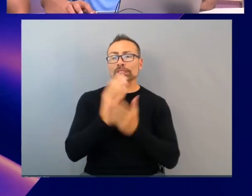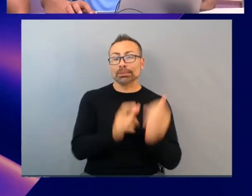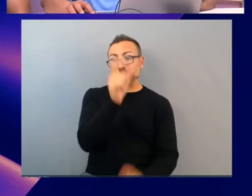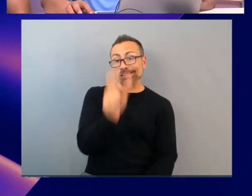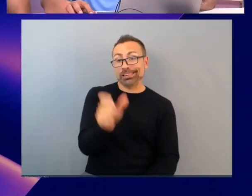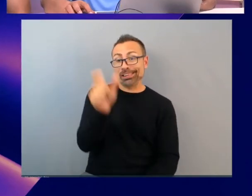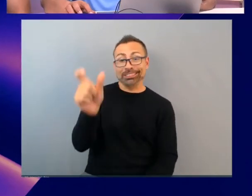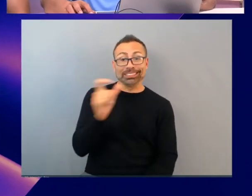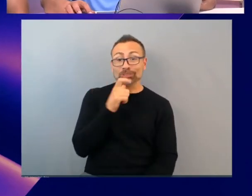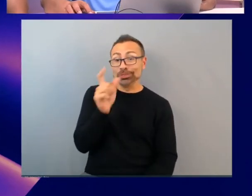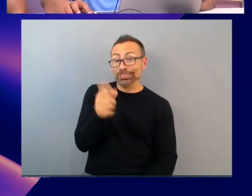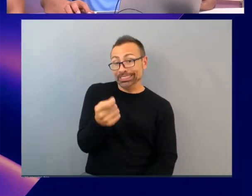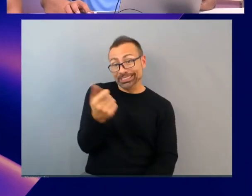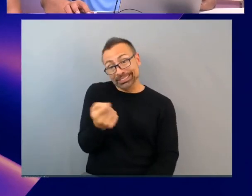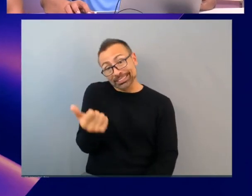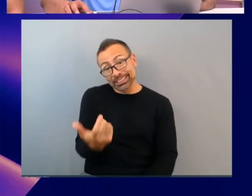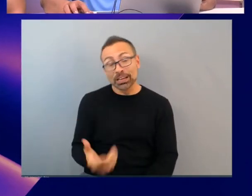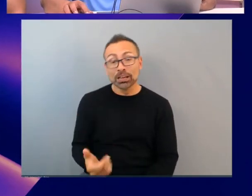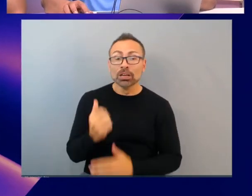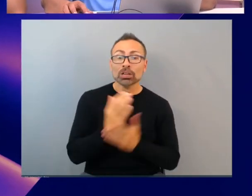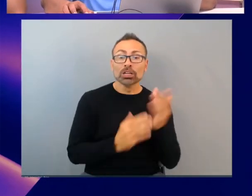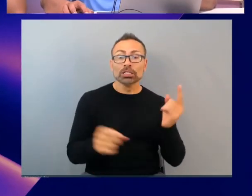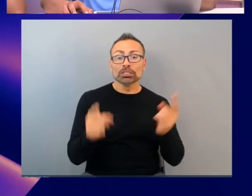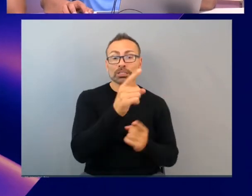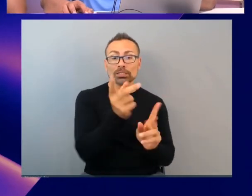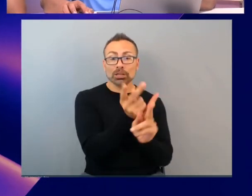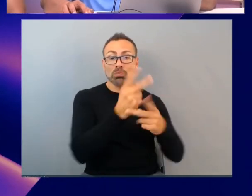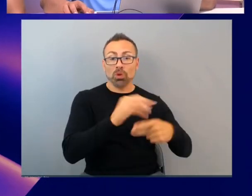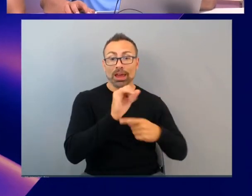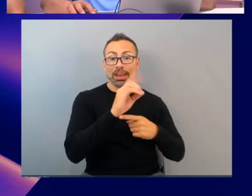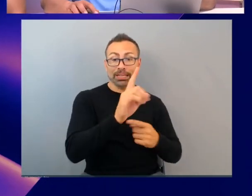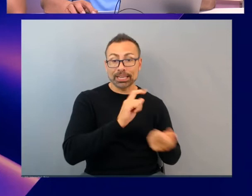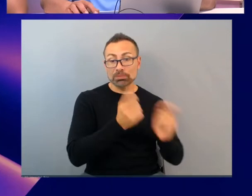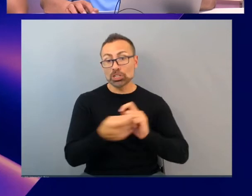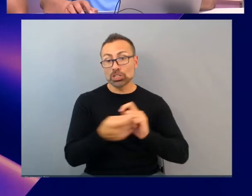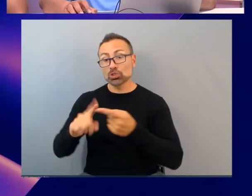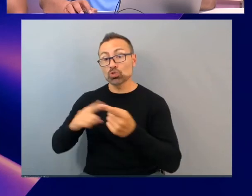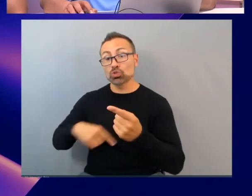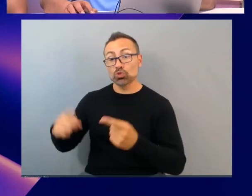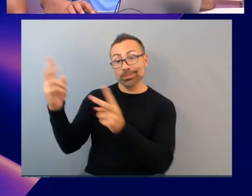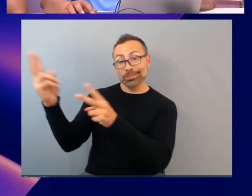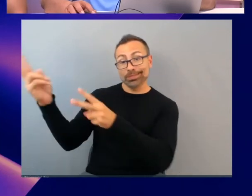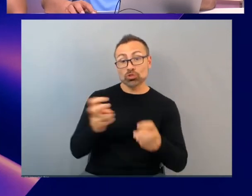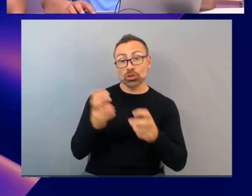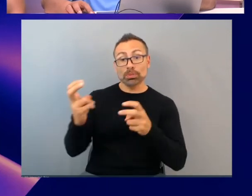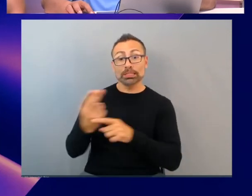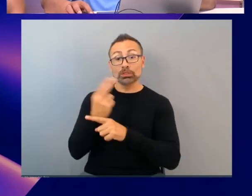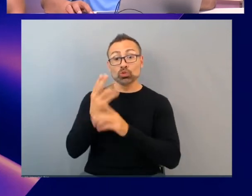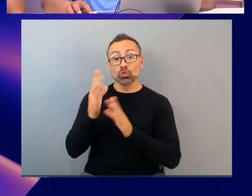I am changing basically here track_id to the string instead of integer, and then when I do this, this whole data will be stored